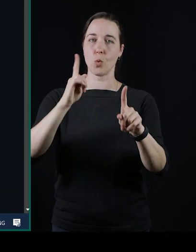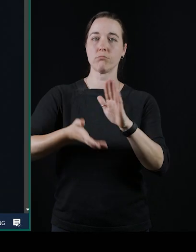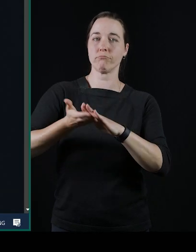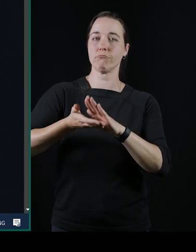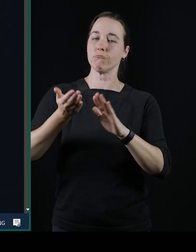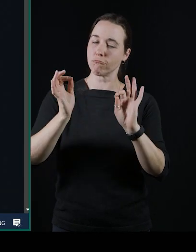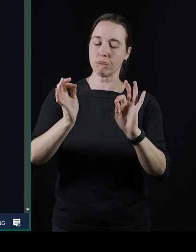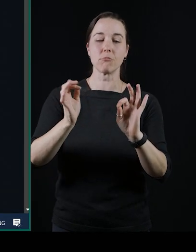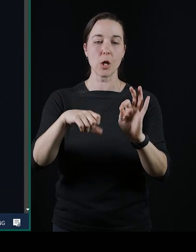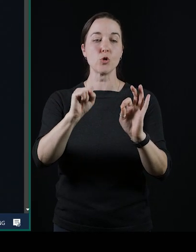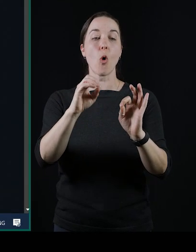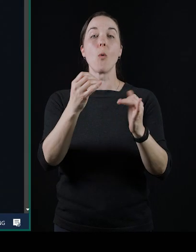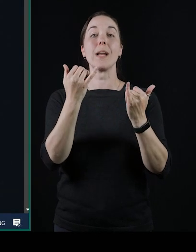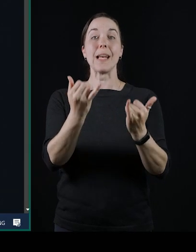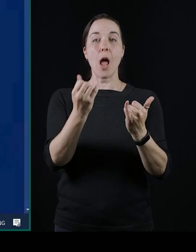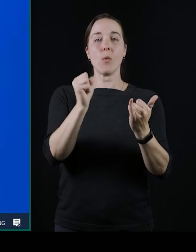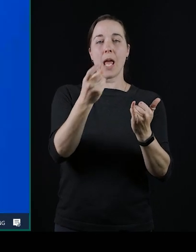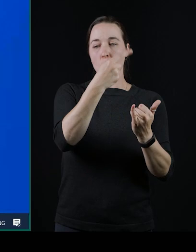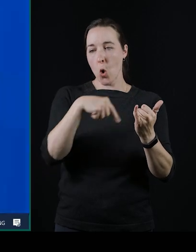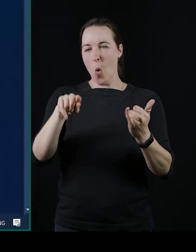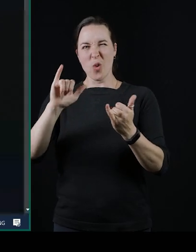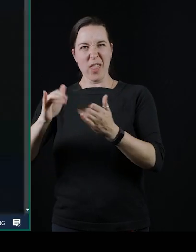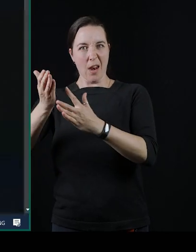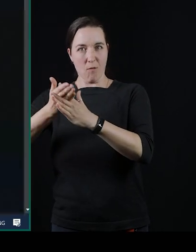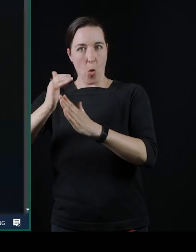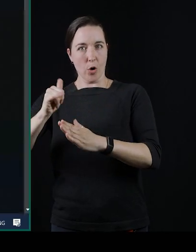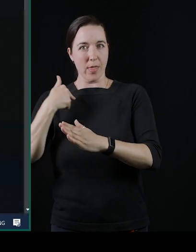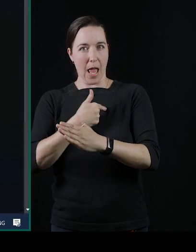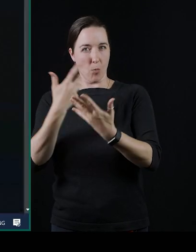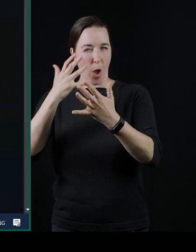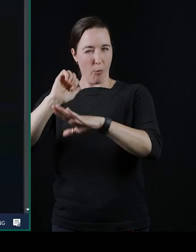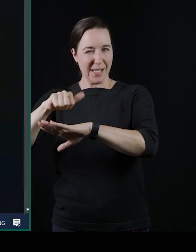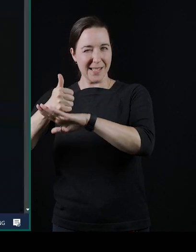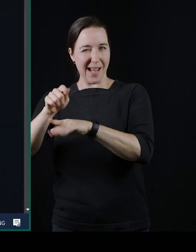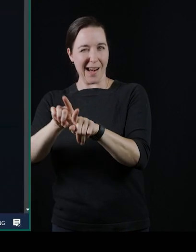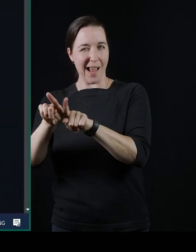At the same time, we can navigate to the folder that we specify as output.